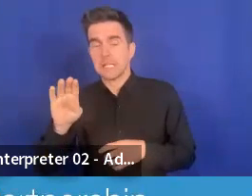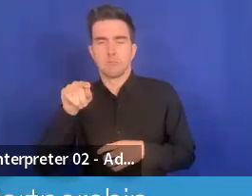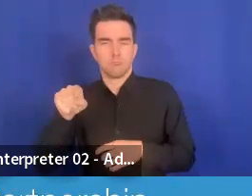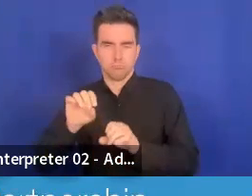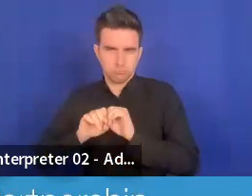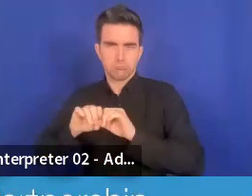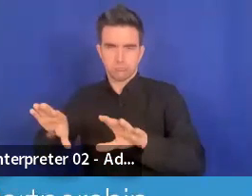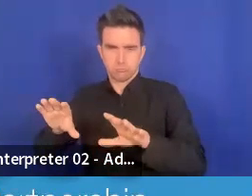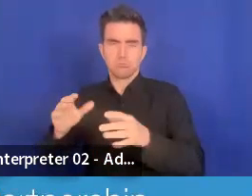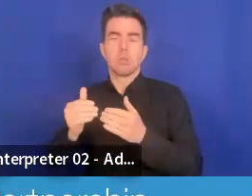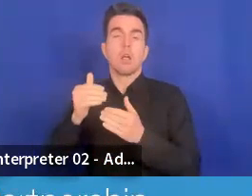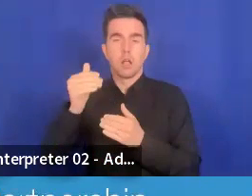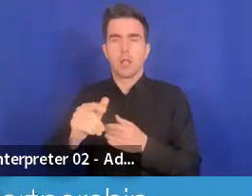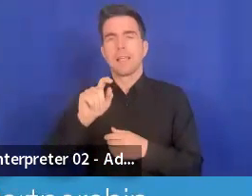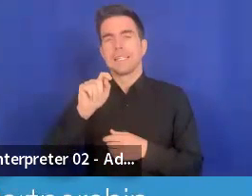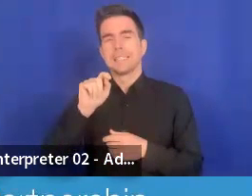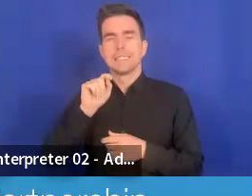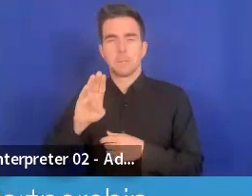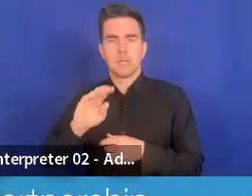shared with Member States on May 12th.